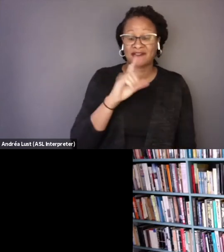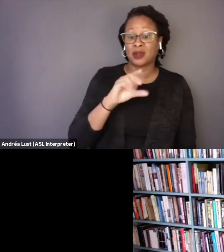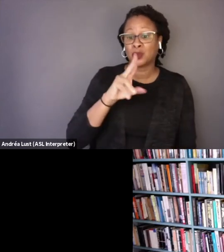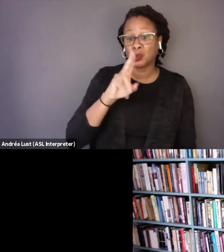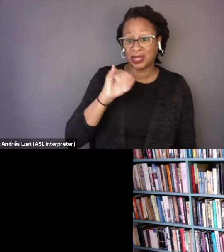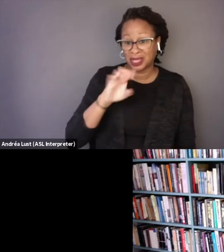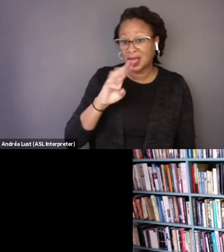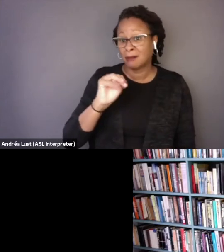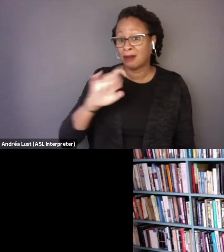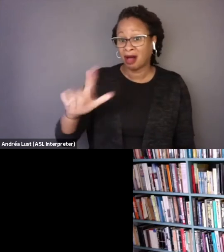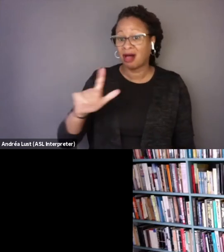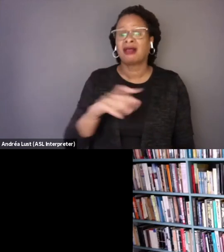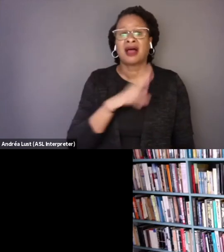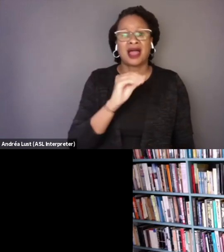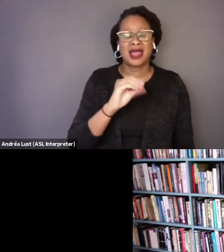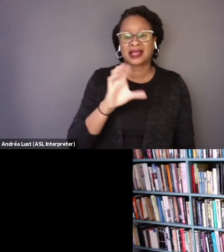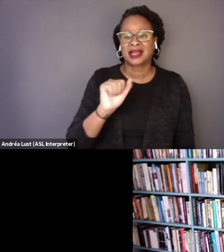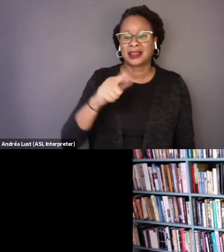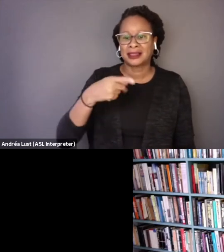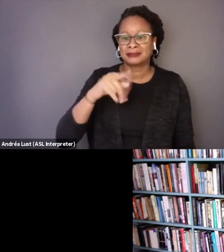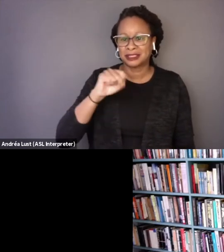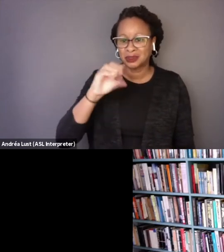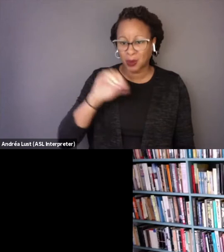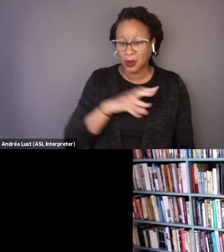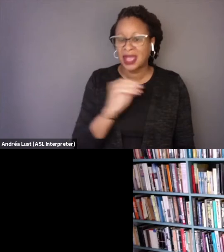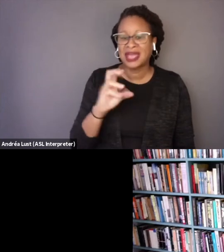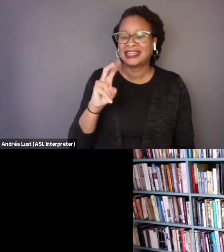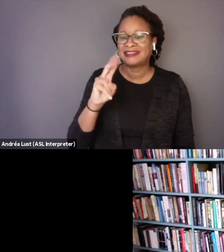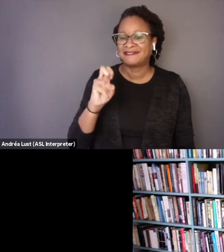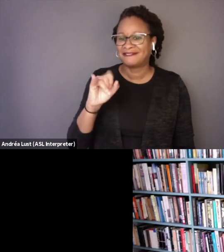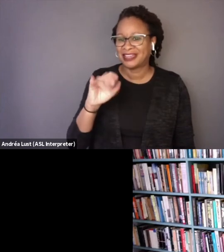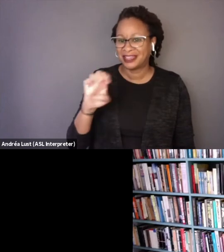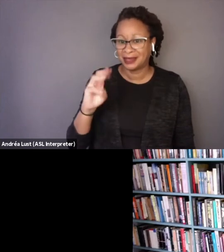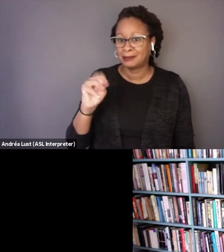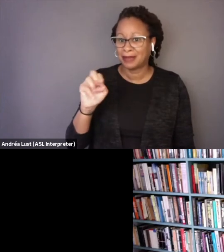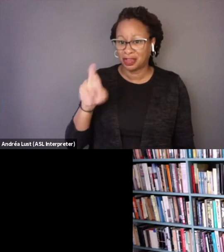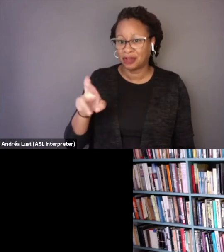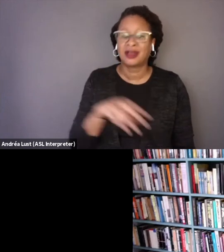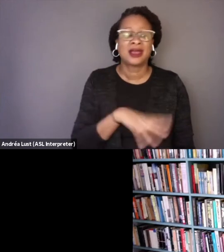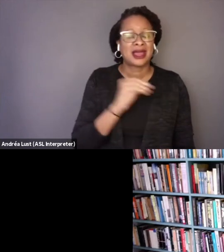and the Calypso, Yves Omer at your disposal, that's the world you really want to be living in.